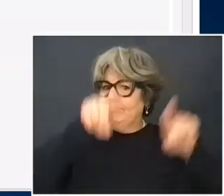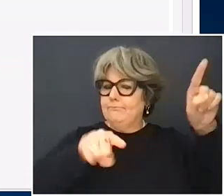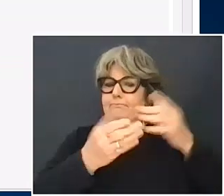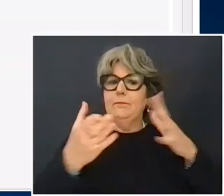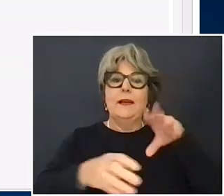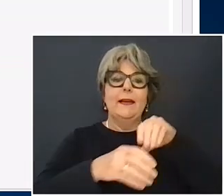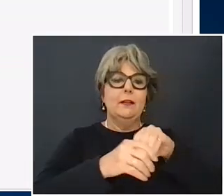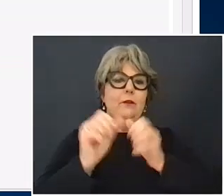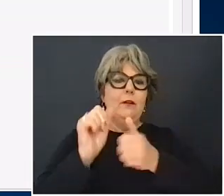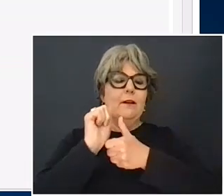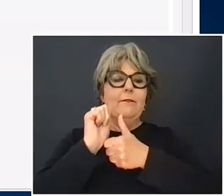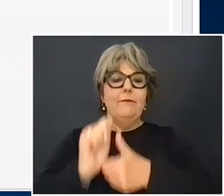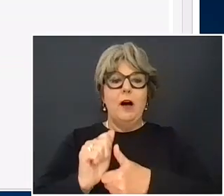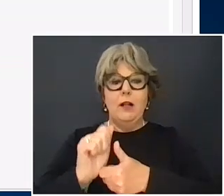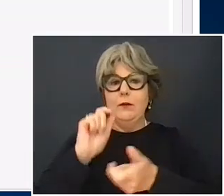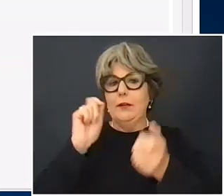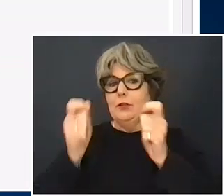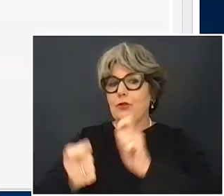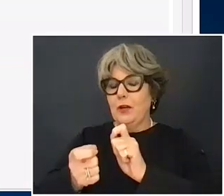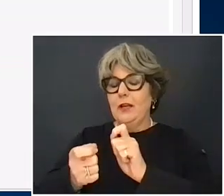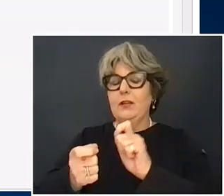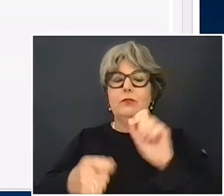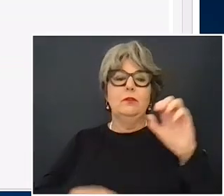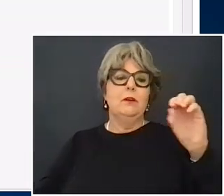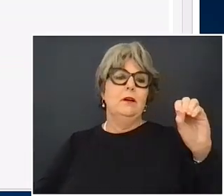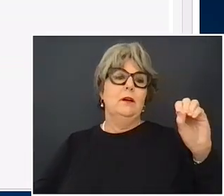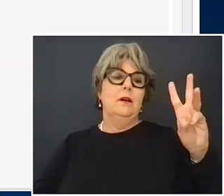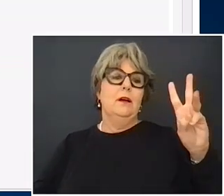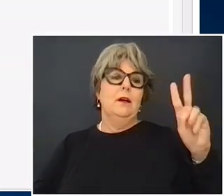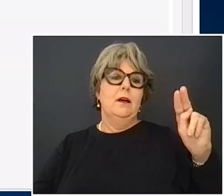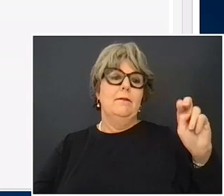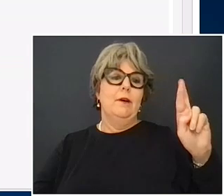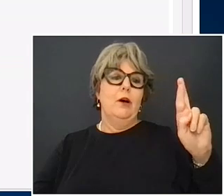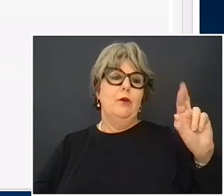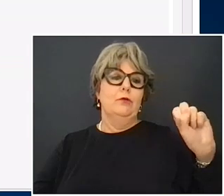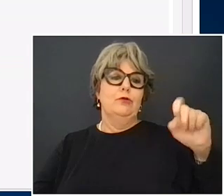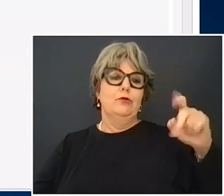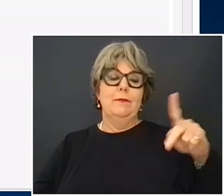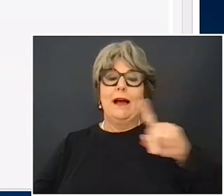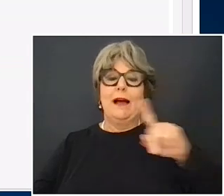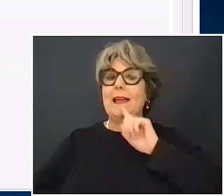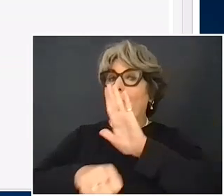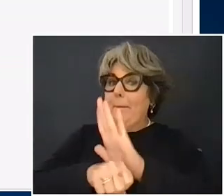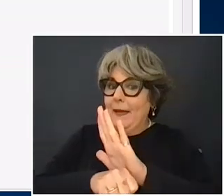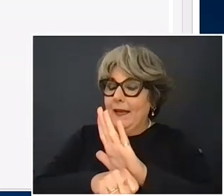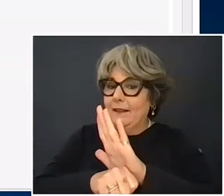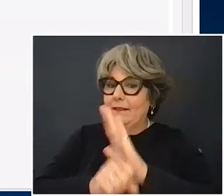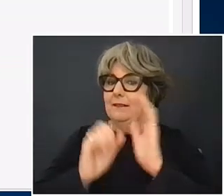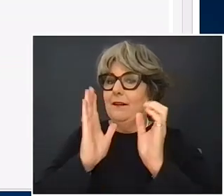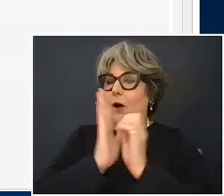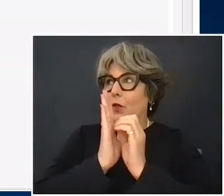ownership provisional. So, I cannot commit on the record that it's not being used for wide variety of things.